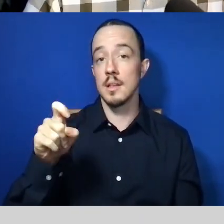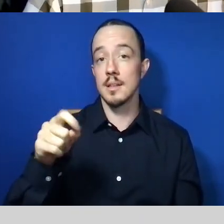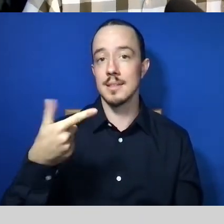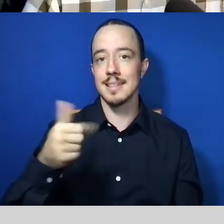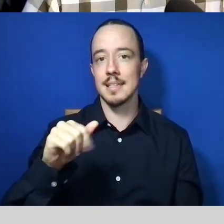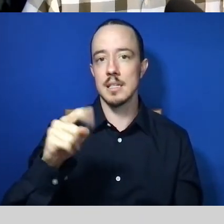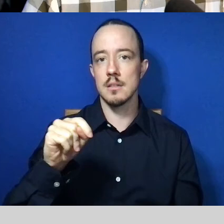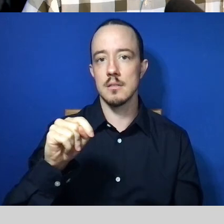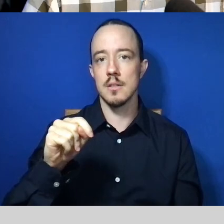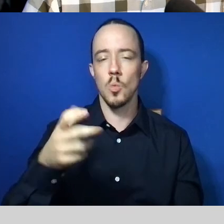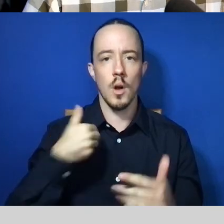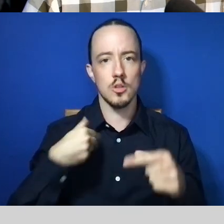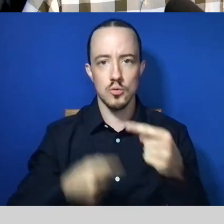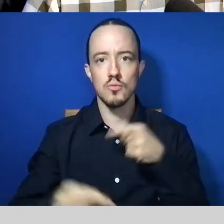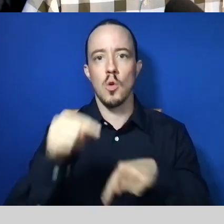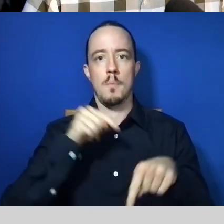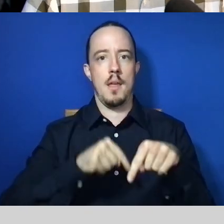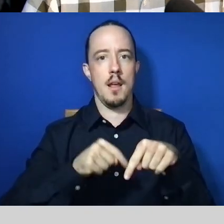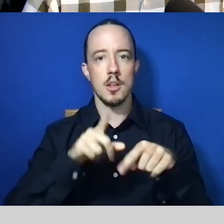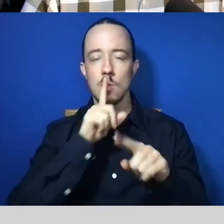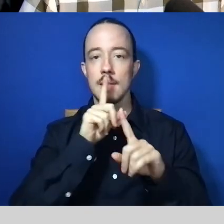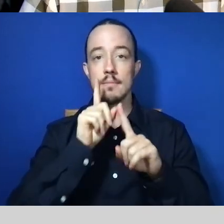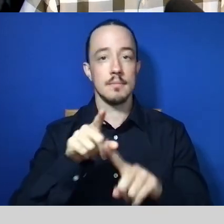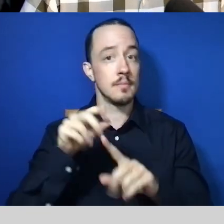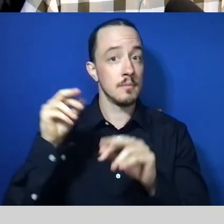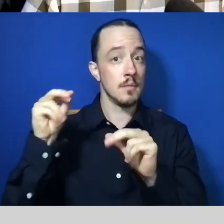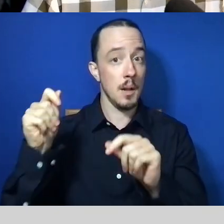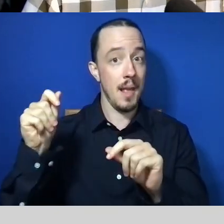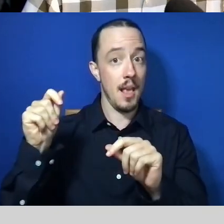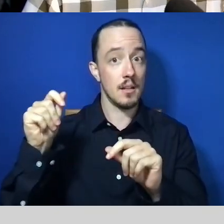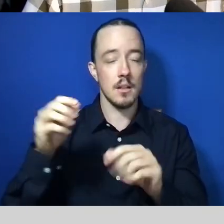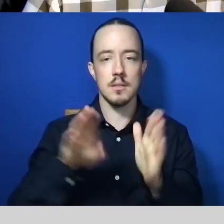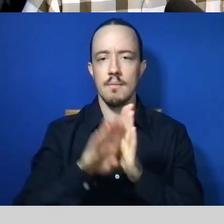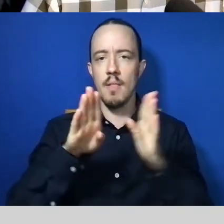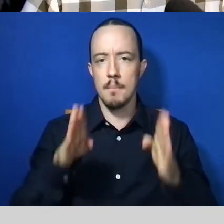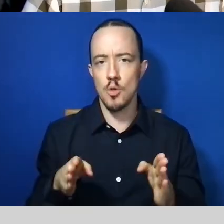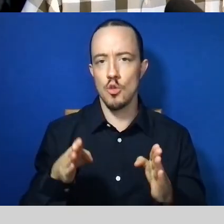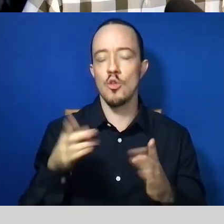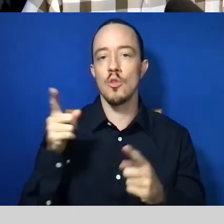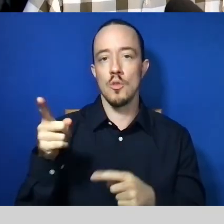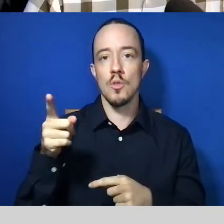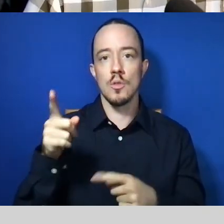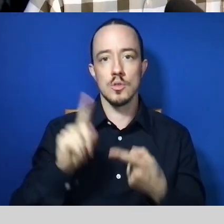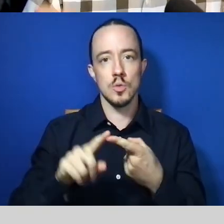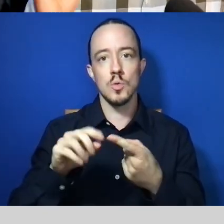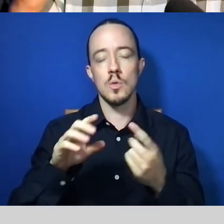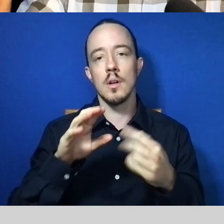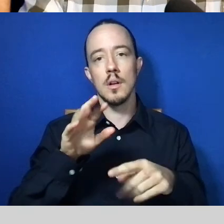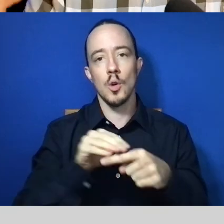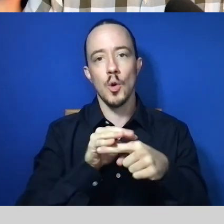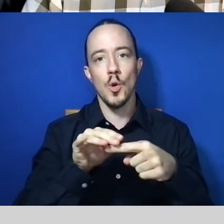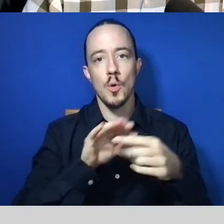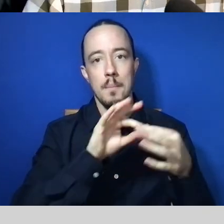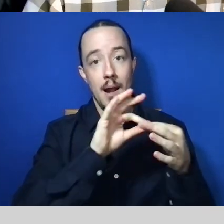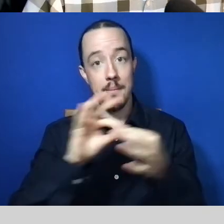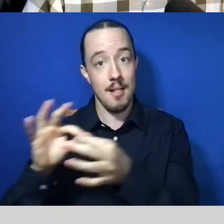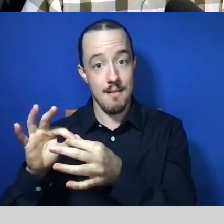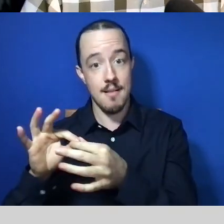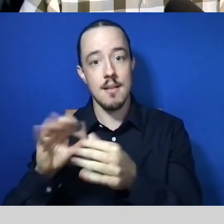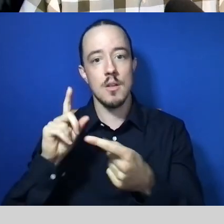you can actually issue that command (coughs) as a developer to CodePipeline to roll back to a specific version.